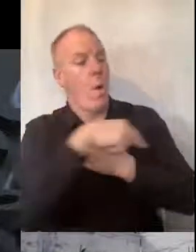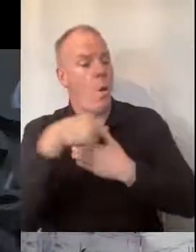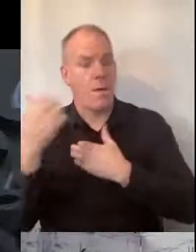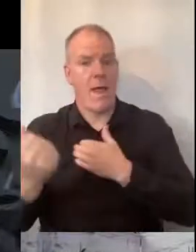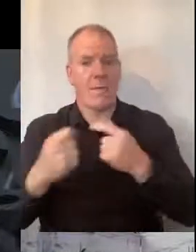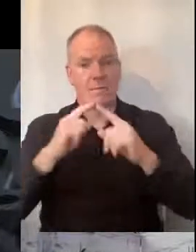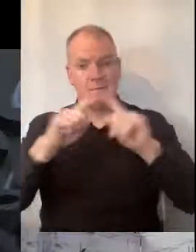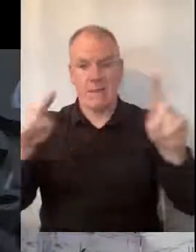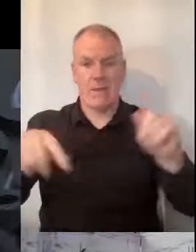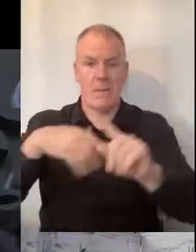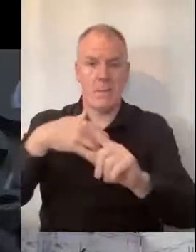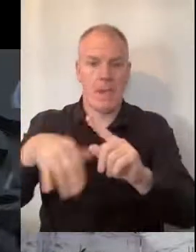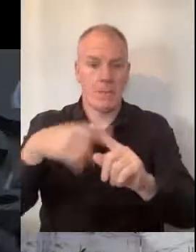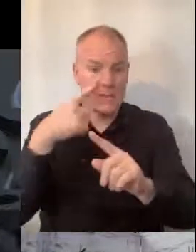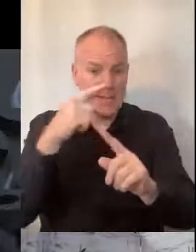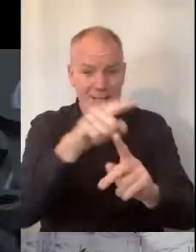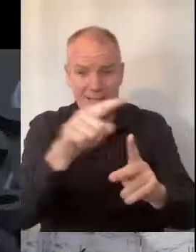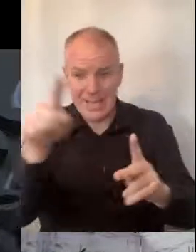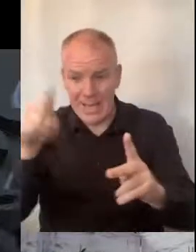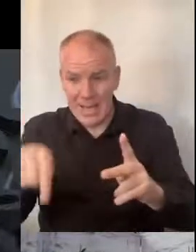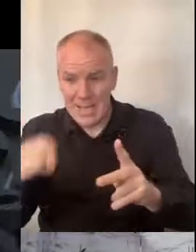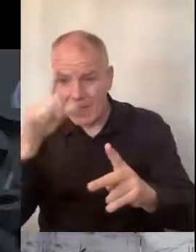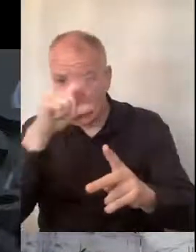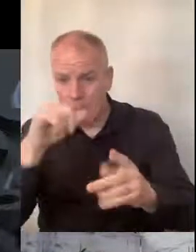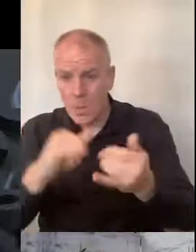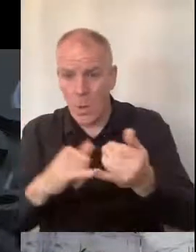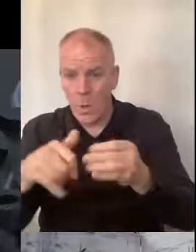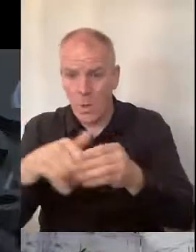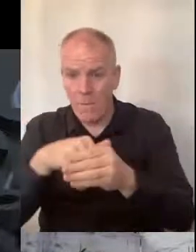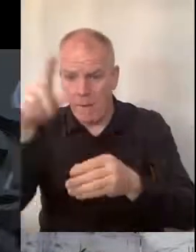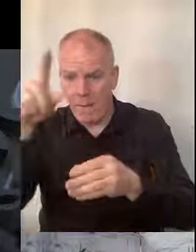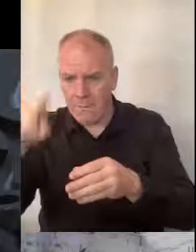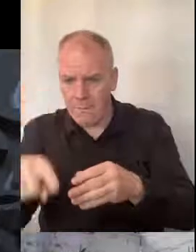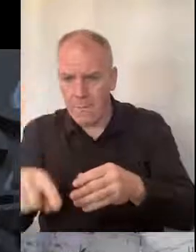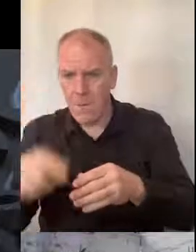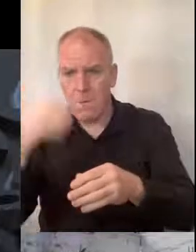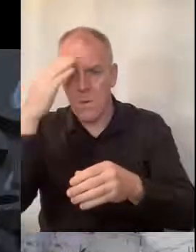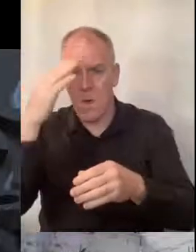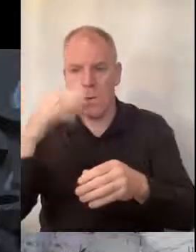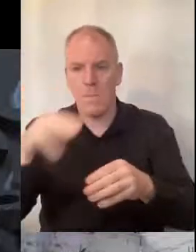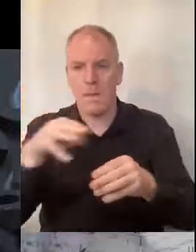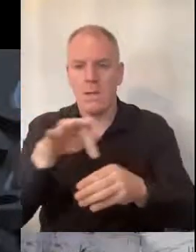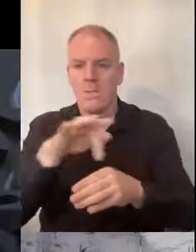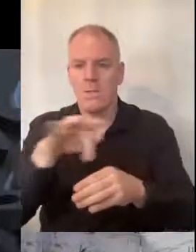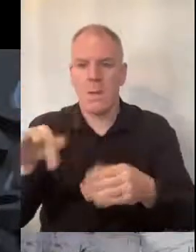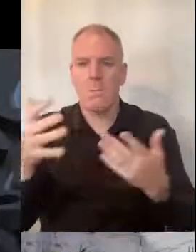even by seeing the participant list there of who's in the room. We have people who are in senior